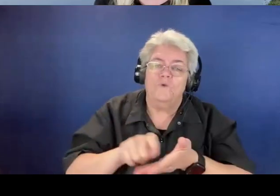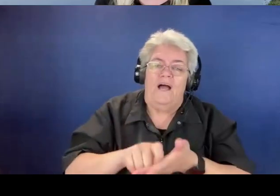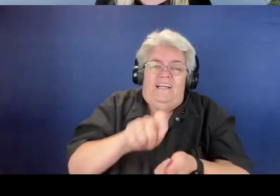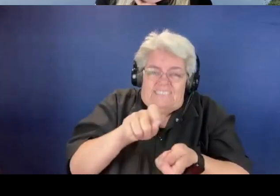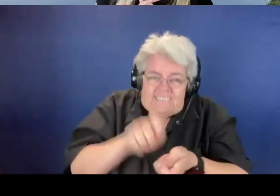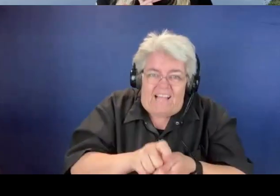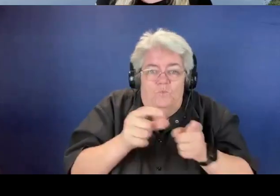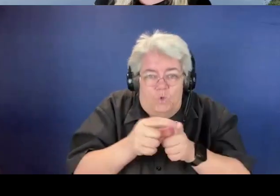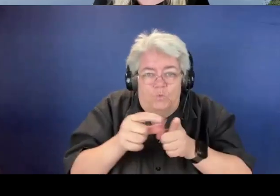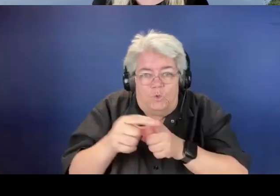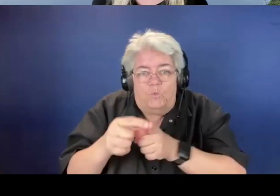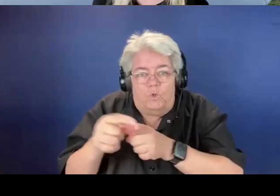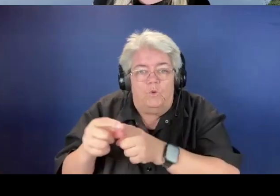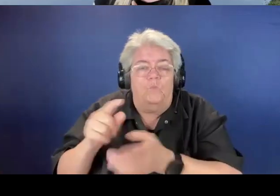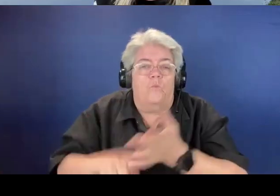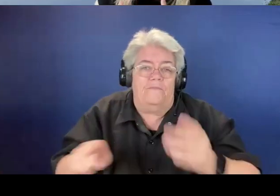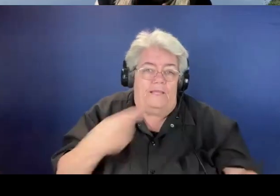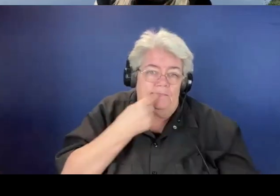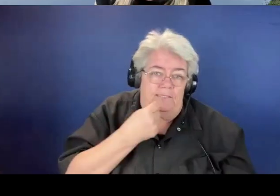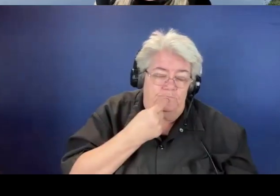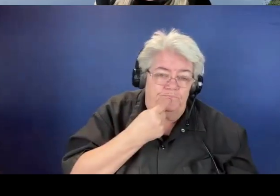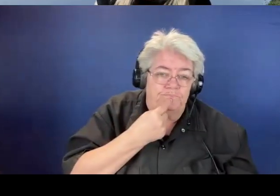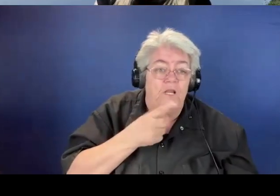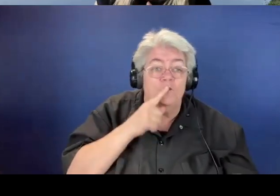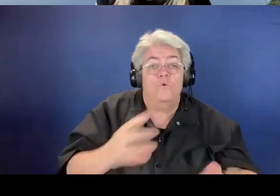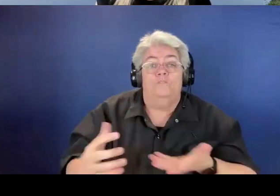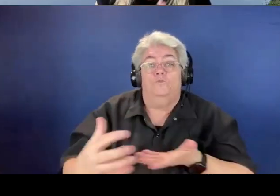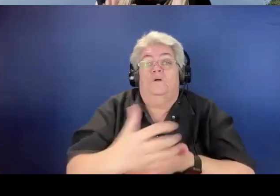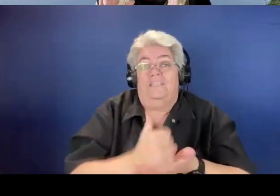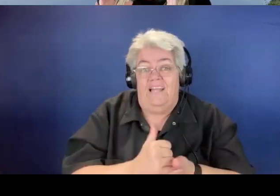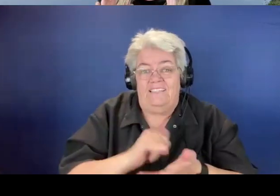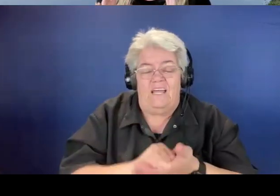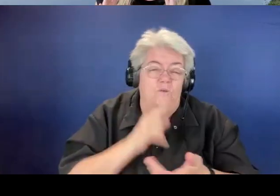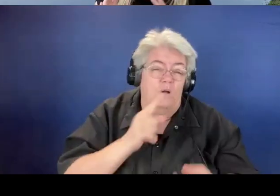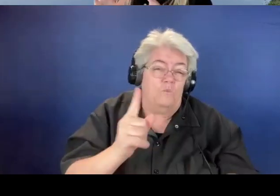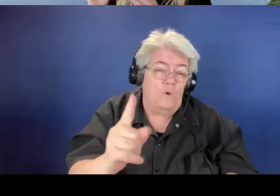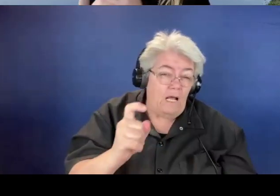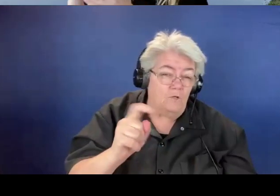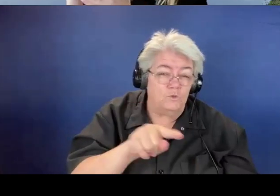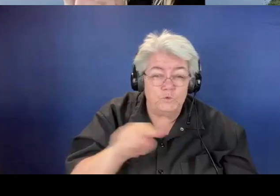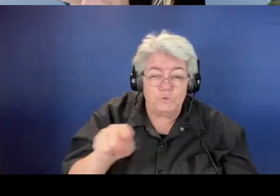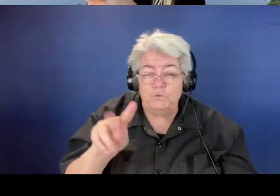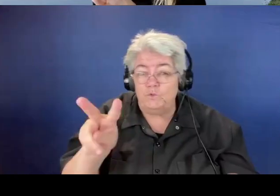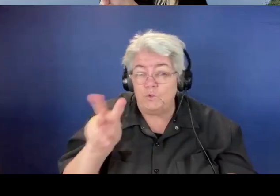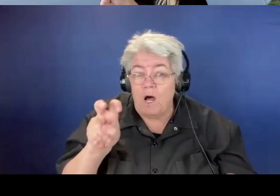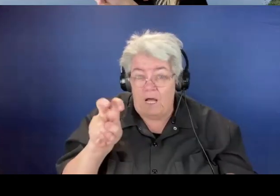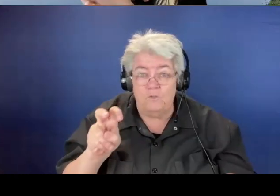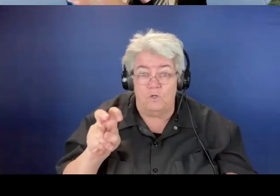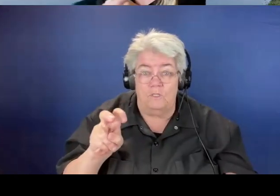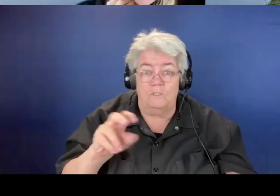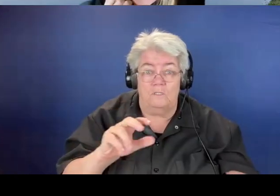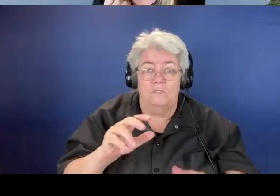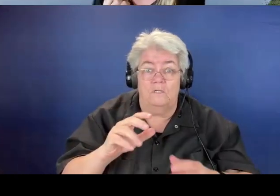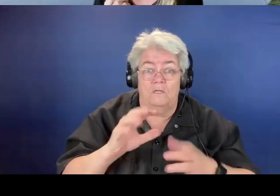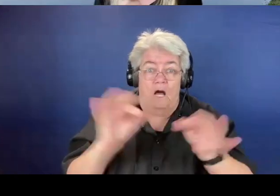So, what we want to do is collect that sample. You want at least 100 to 200 utterances, but for sake of brevity, I'm showing you